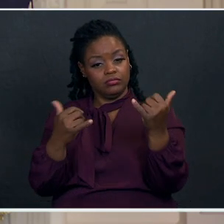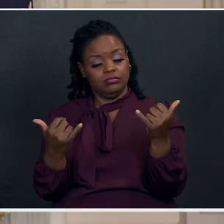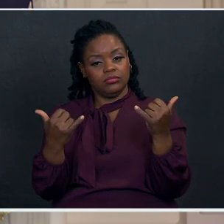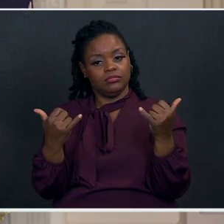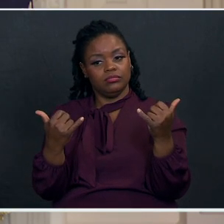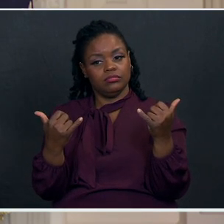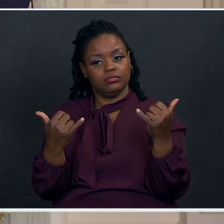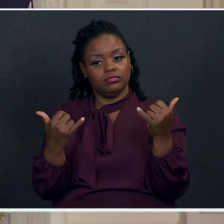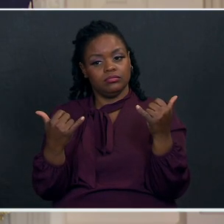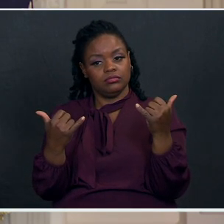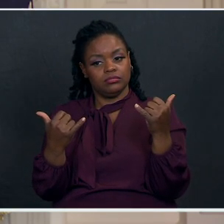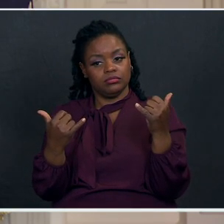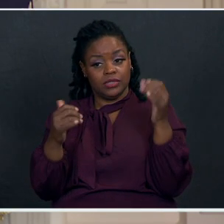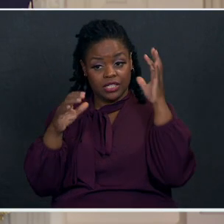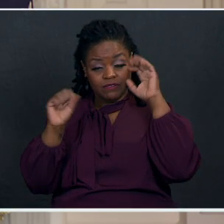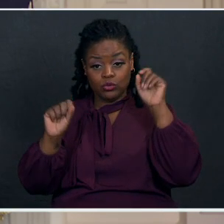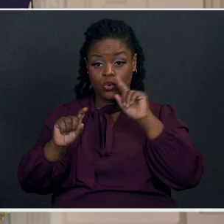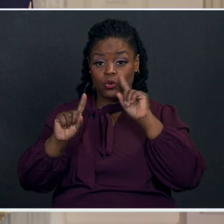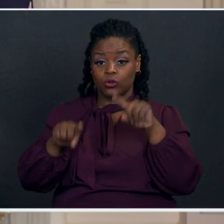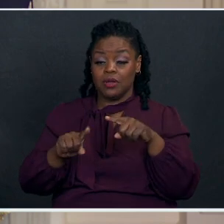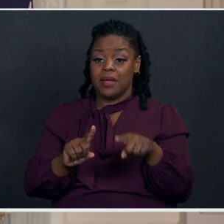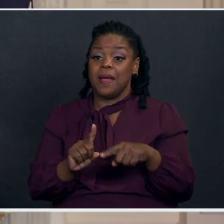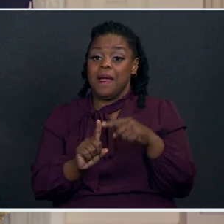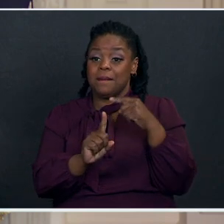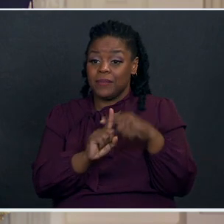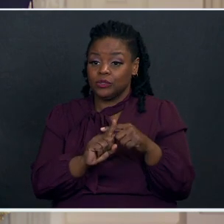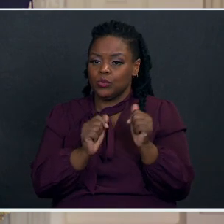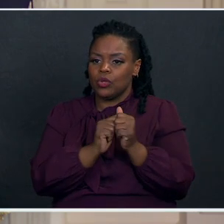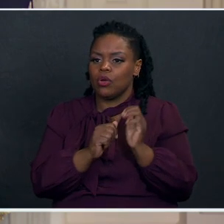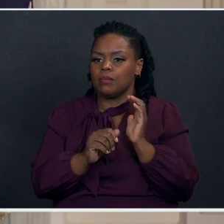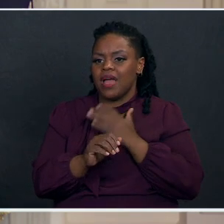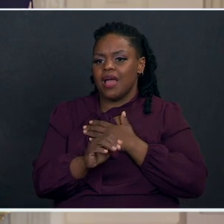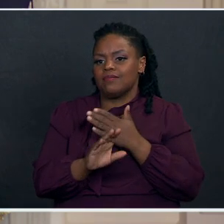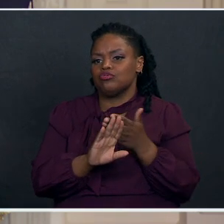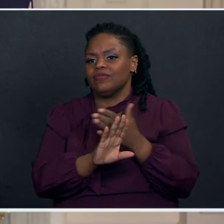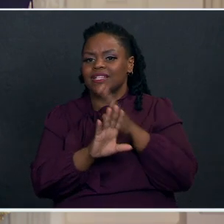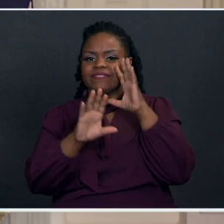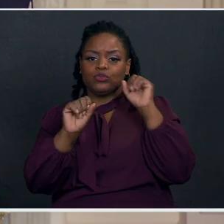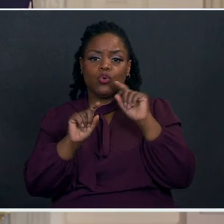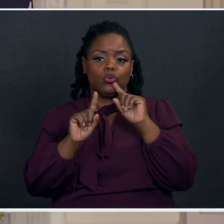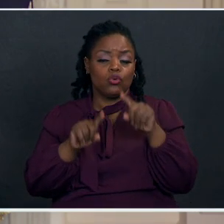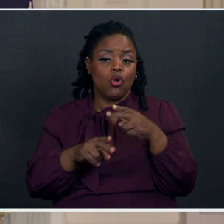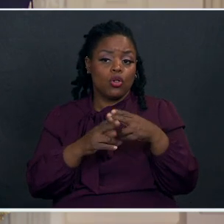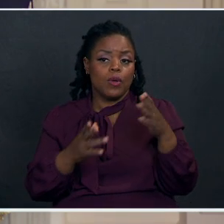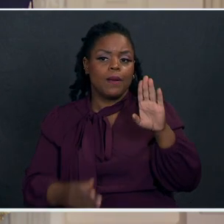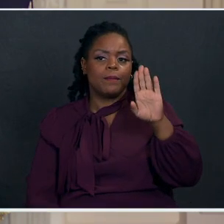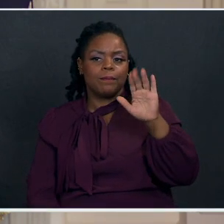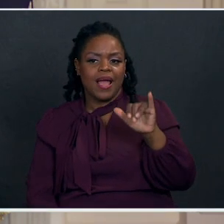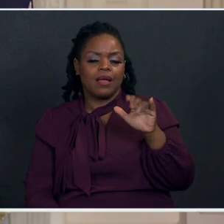order I signed on Monday, we're going to harness the purchasing power of the federal government to buy clean,